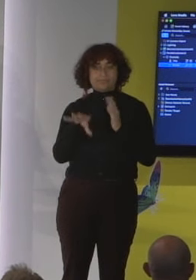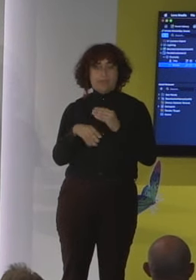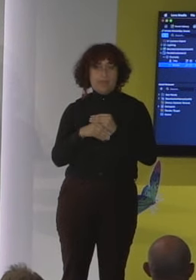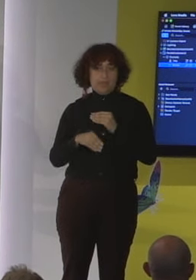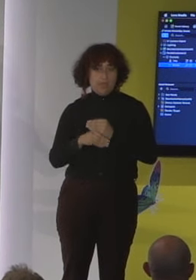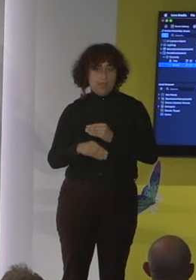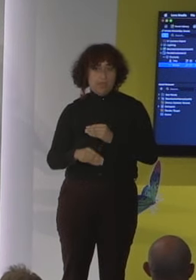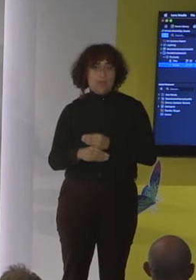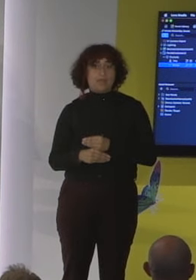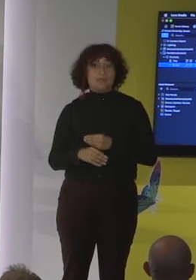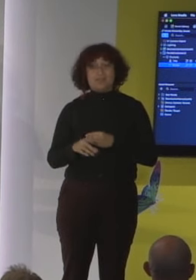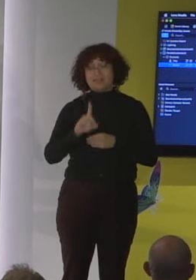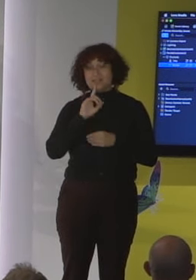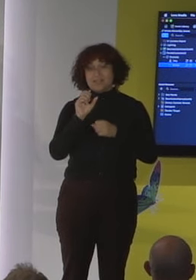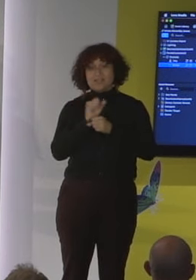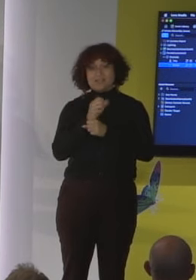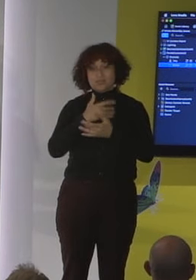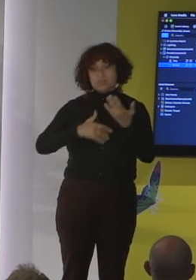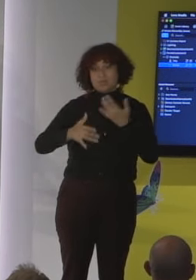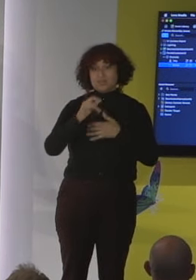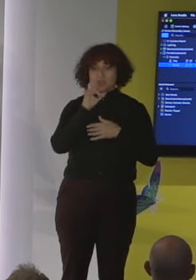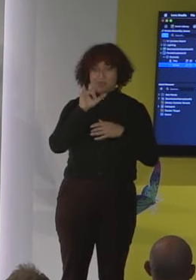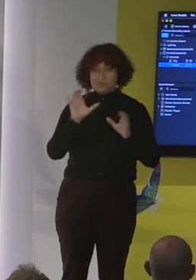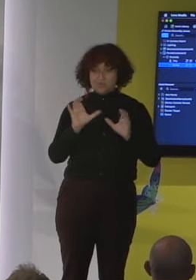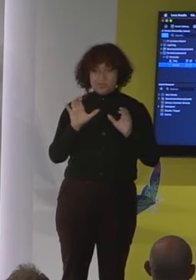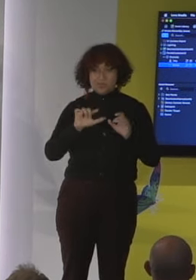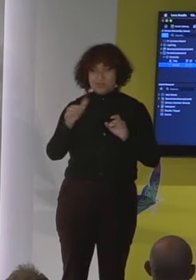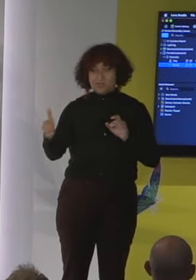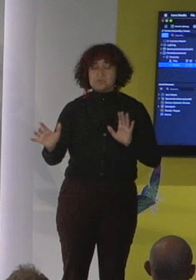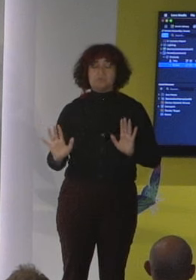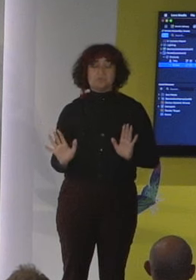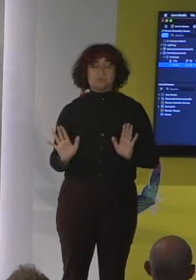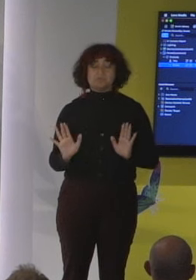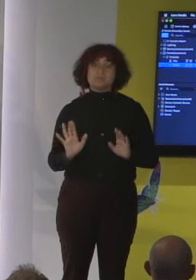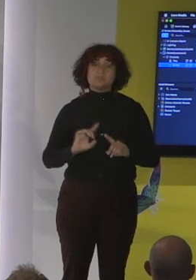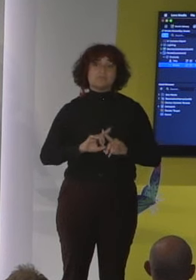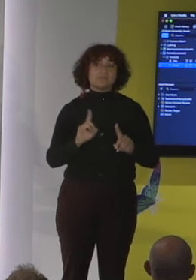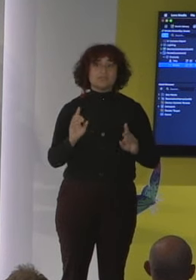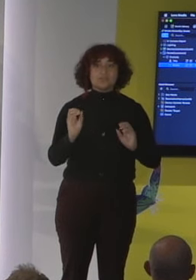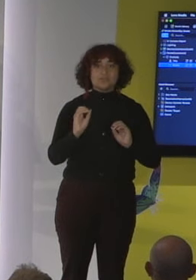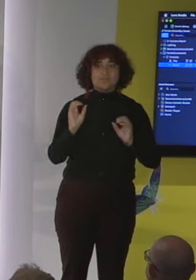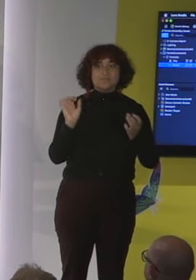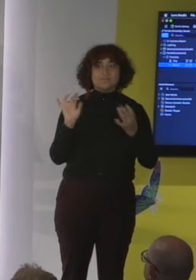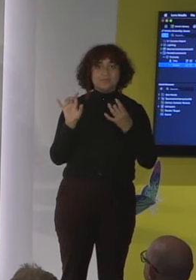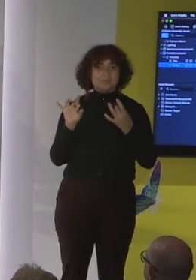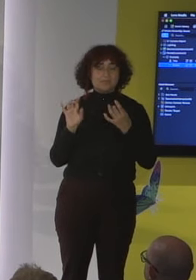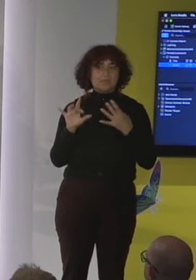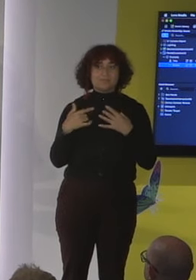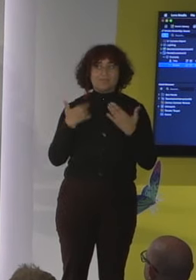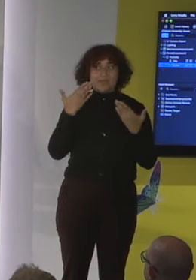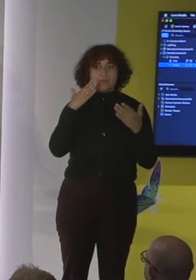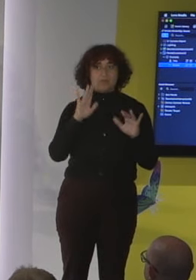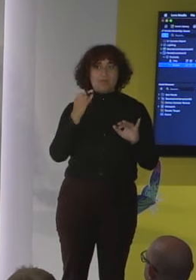and it is interactable now. You don't have to do anything else. But there's no feedback. I don't actually know that I'm doing something with it.